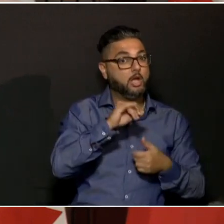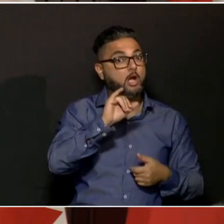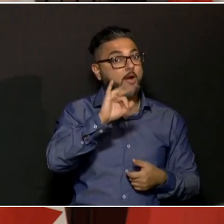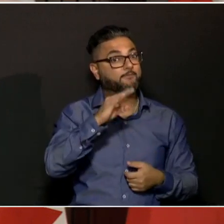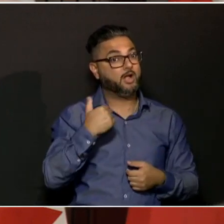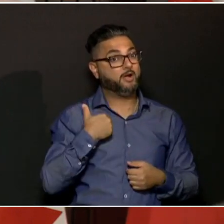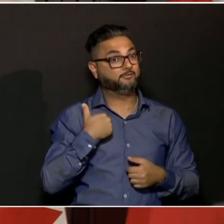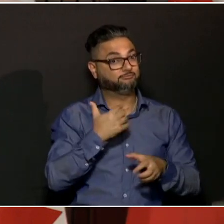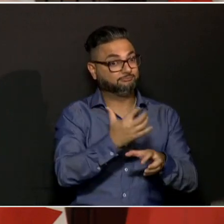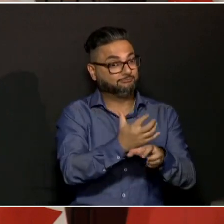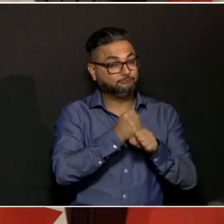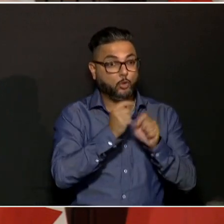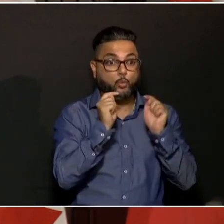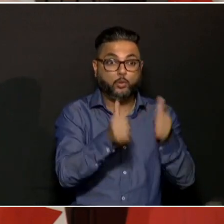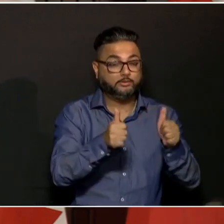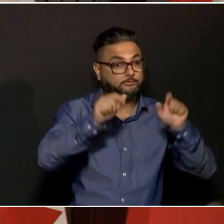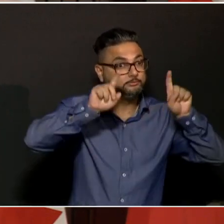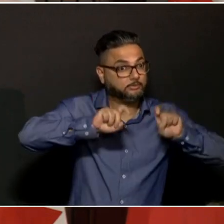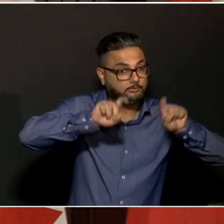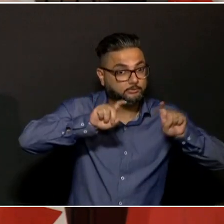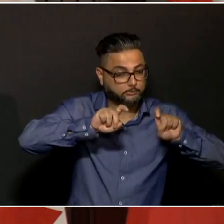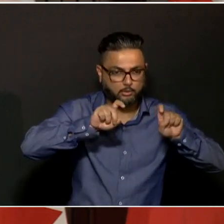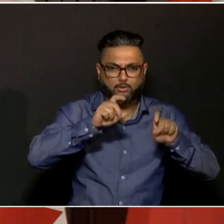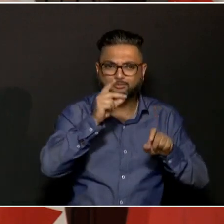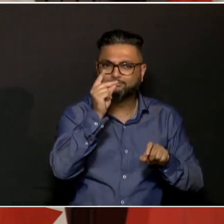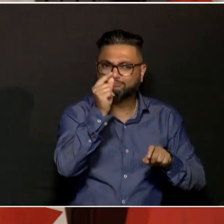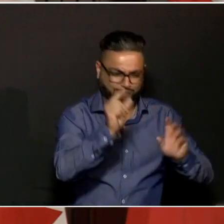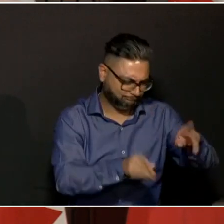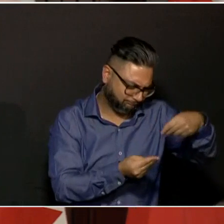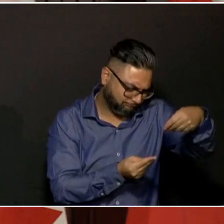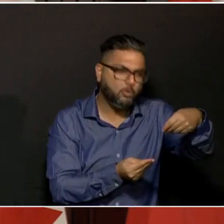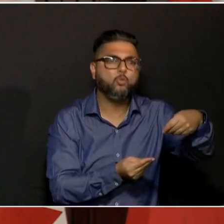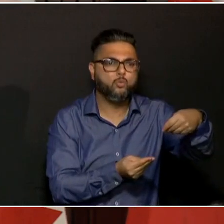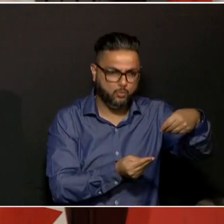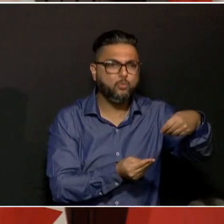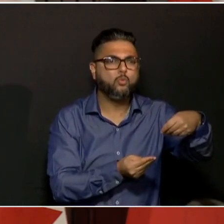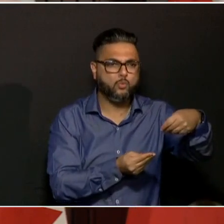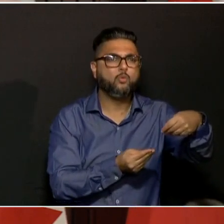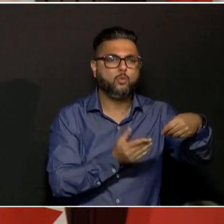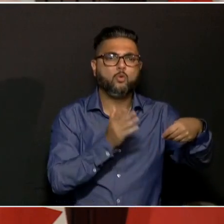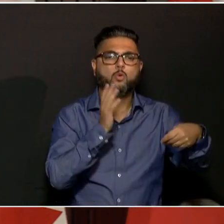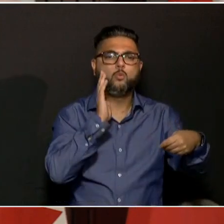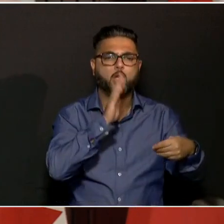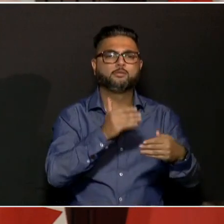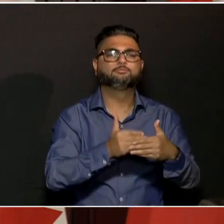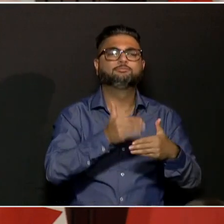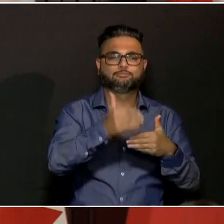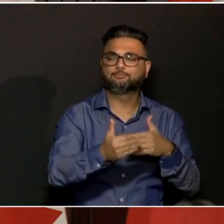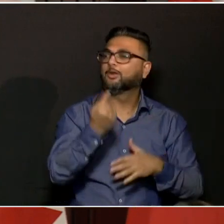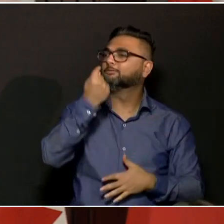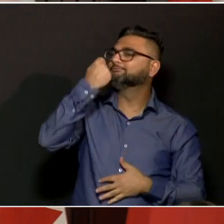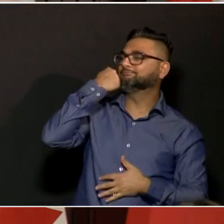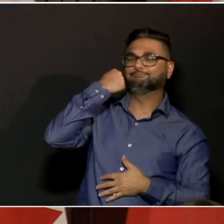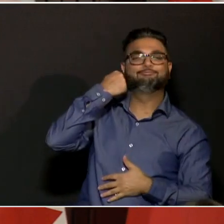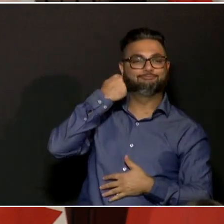and not even a doubt in my mind and think if we had the rapid test we could find out if